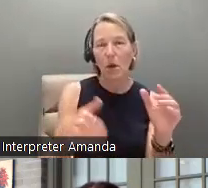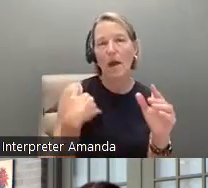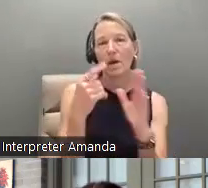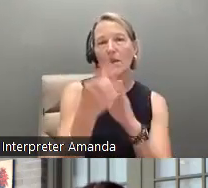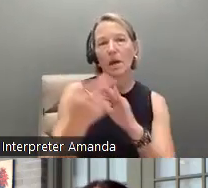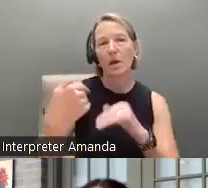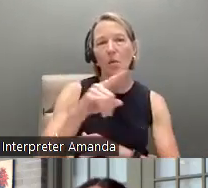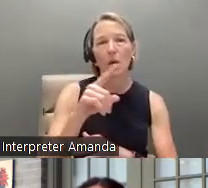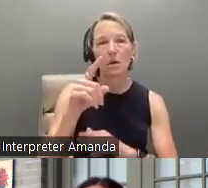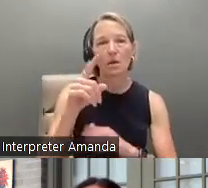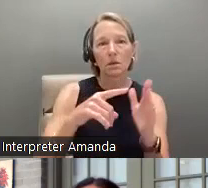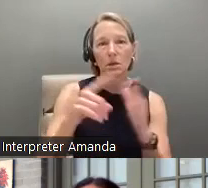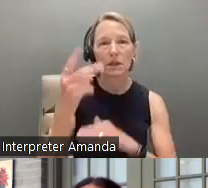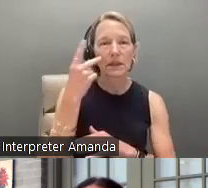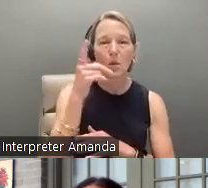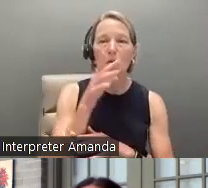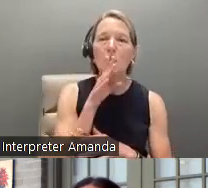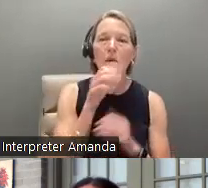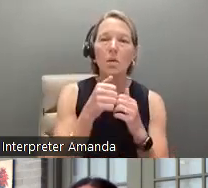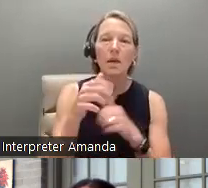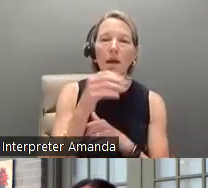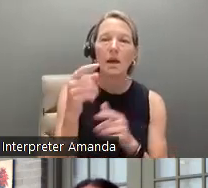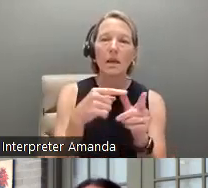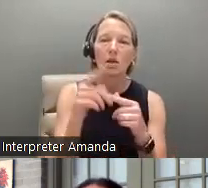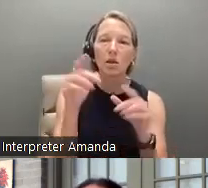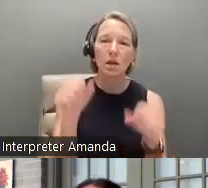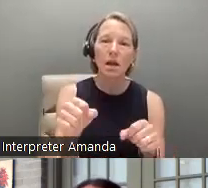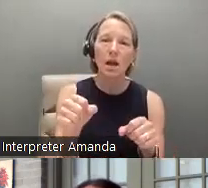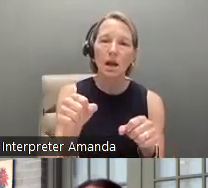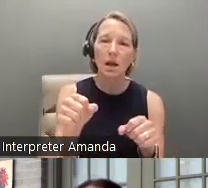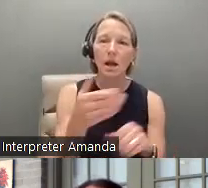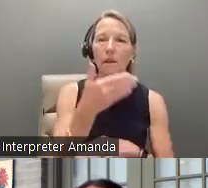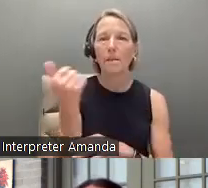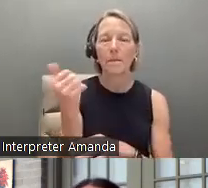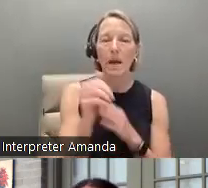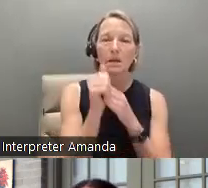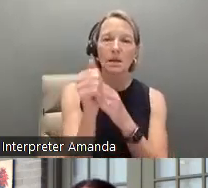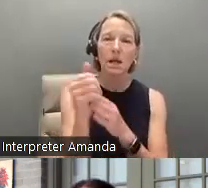just looking so she knows who she's talking to and she can best guide this conversation today